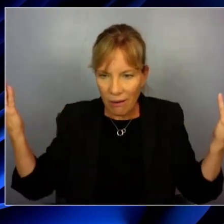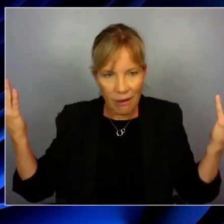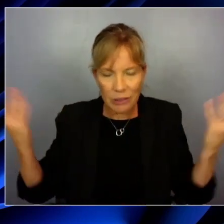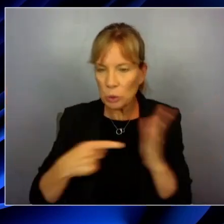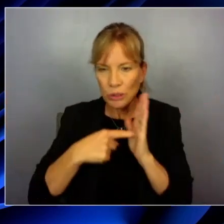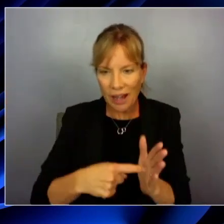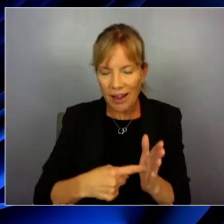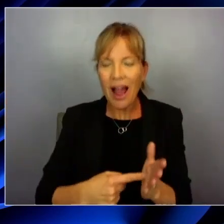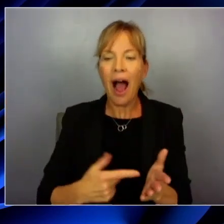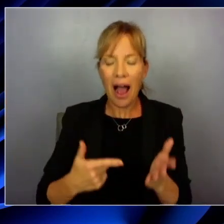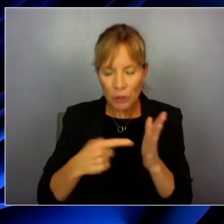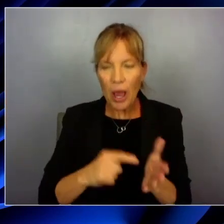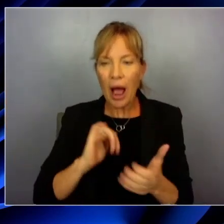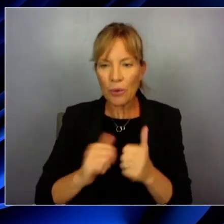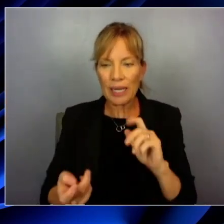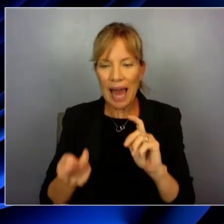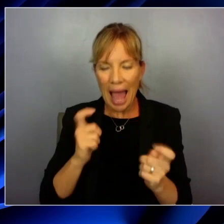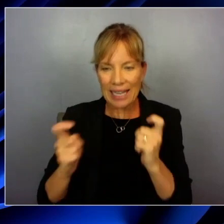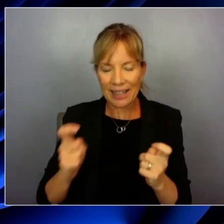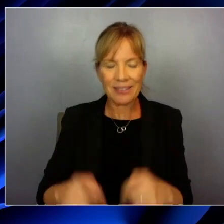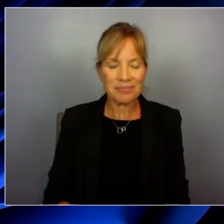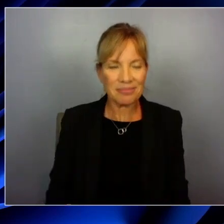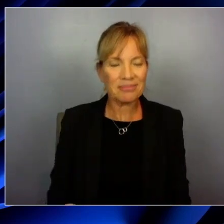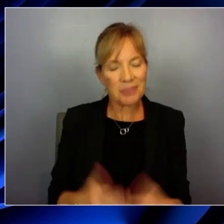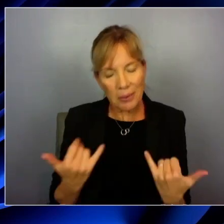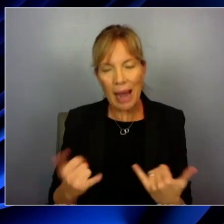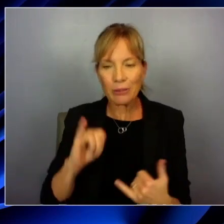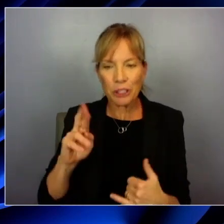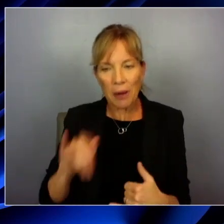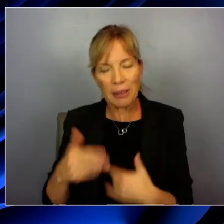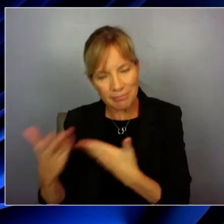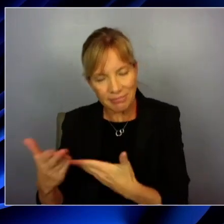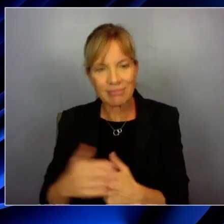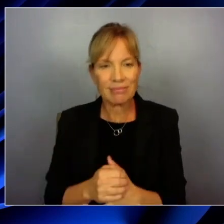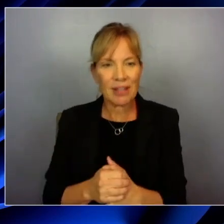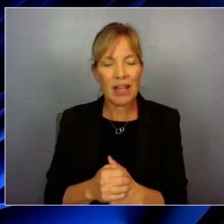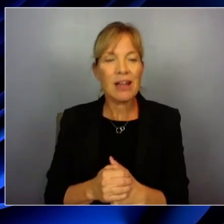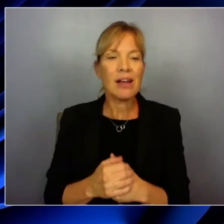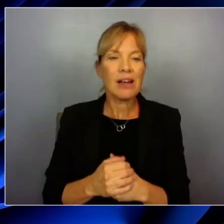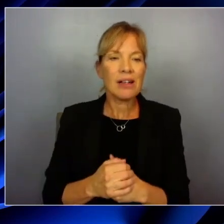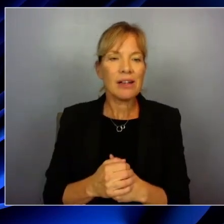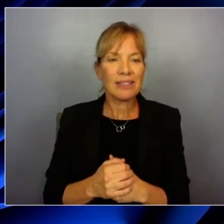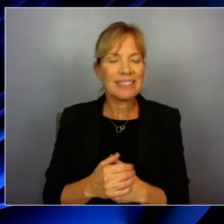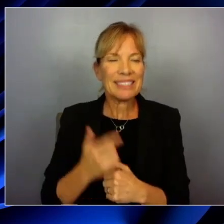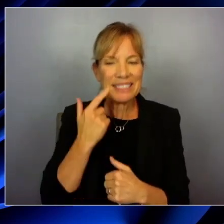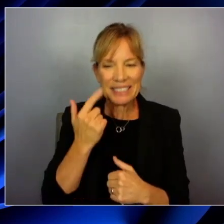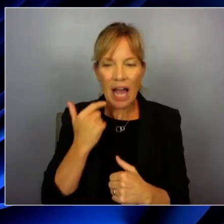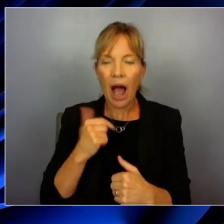so I've got one more go for you, Jeremy. So I'm going to go in and edit